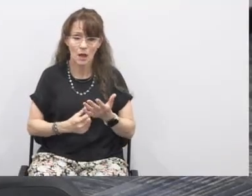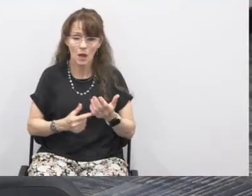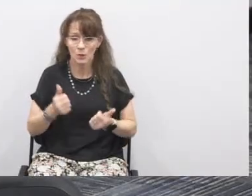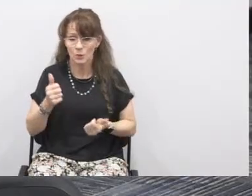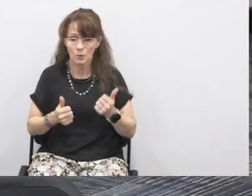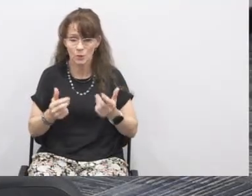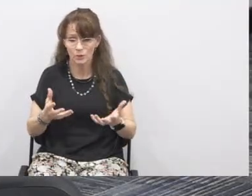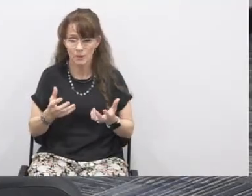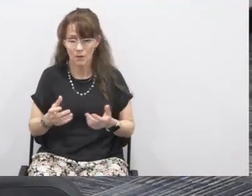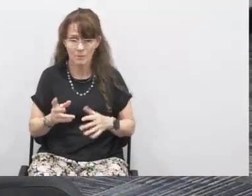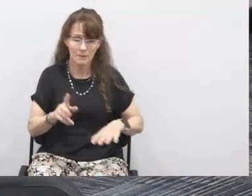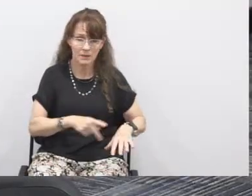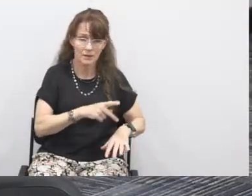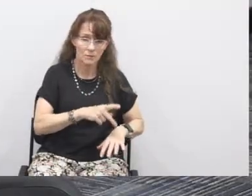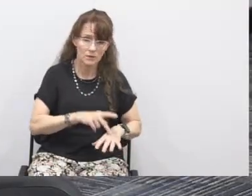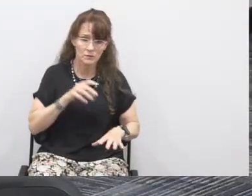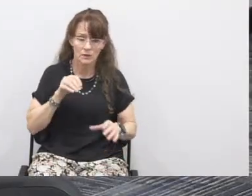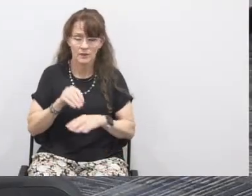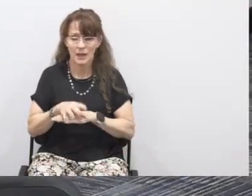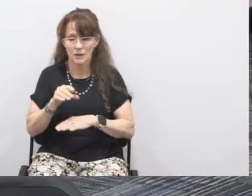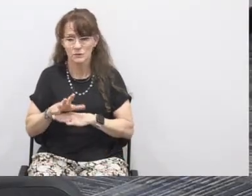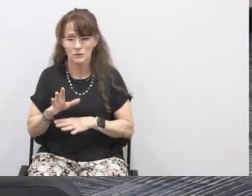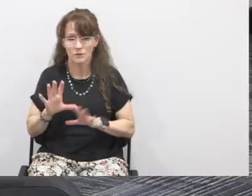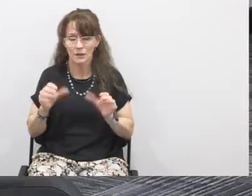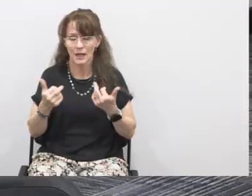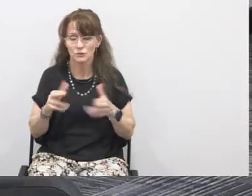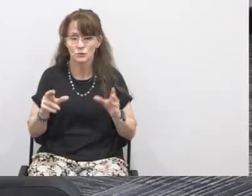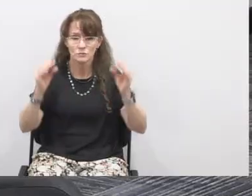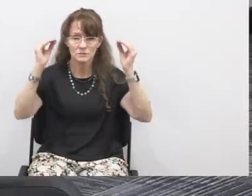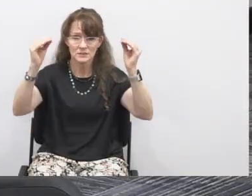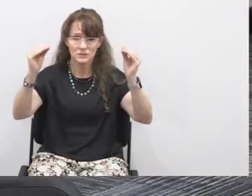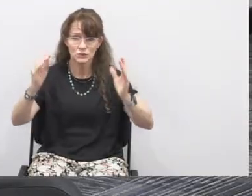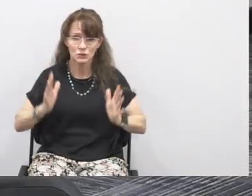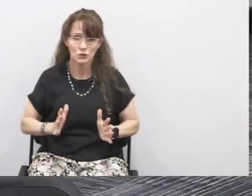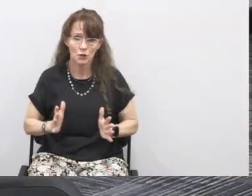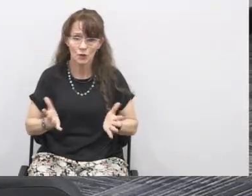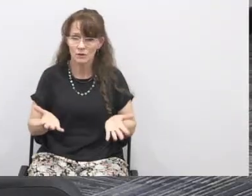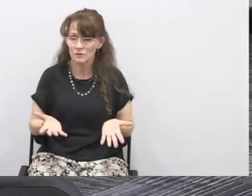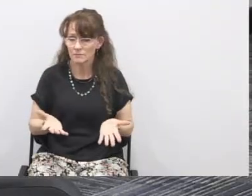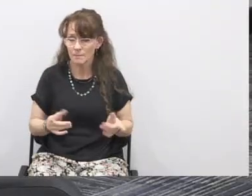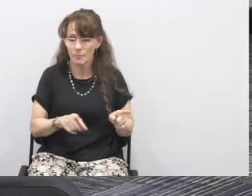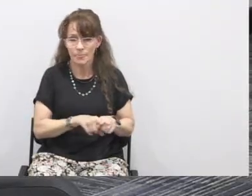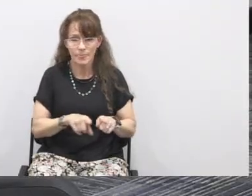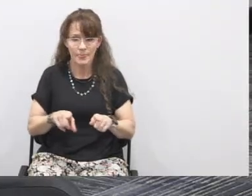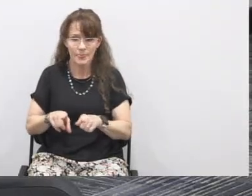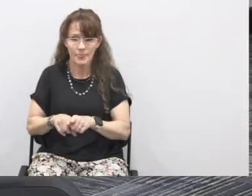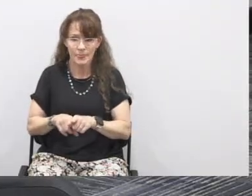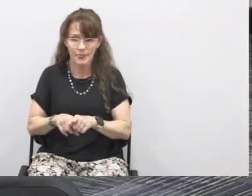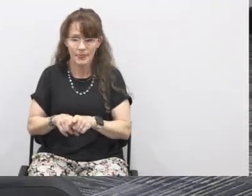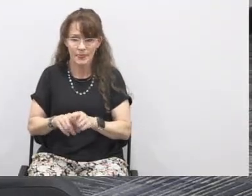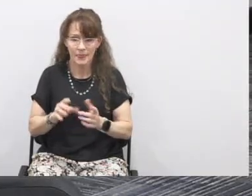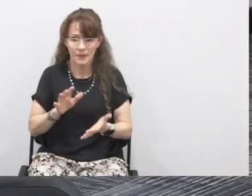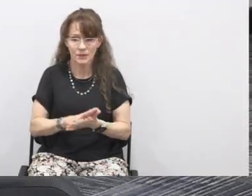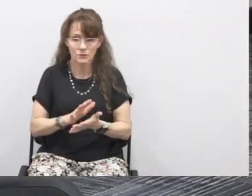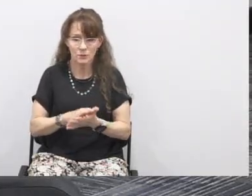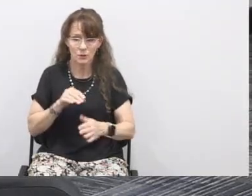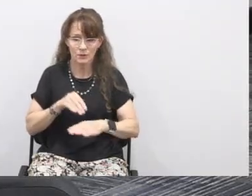it might be the principal, the counselor, it might be the classroom teacher. In addition, the school counselors at the elementary level